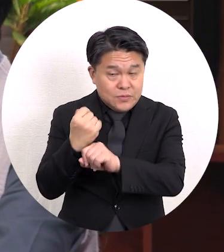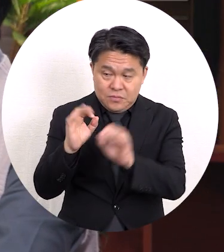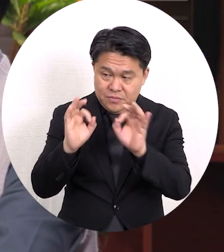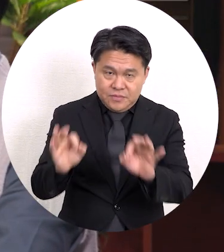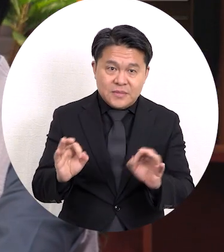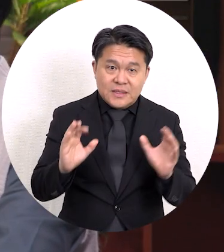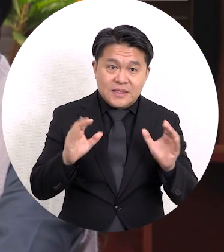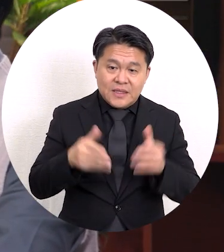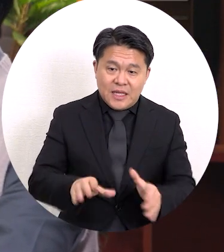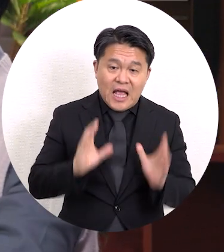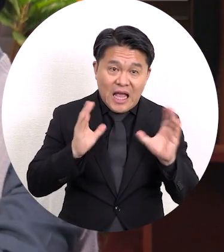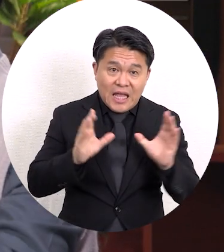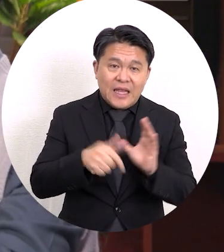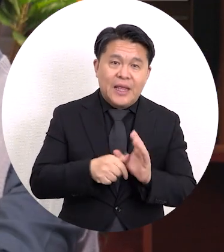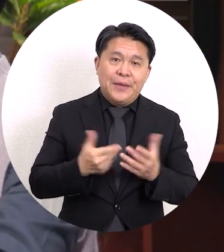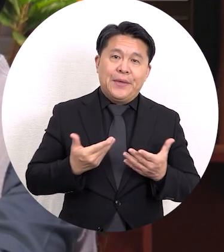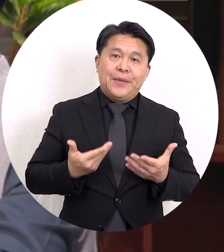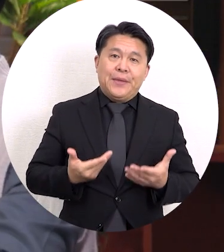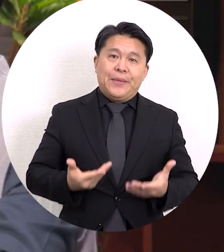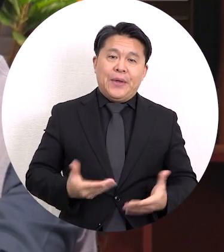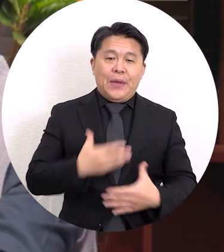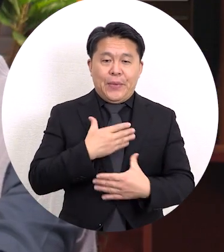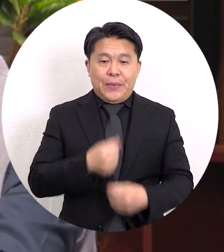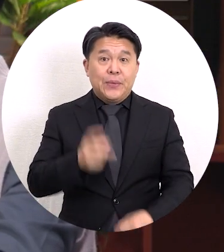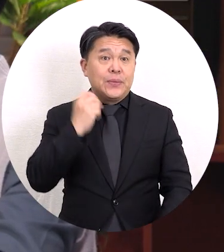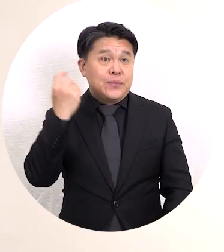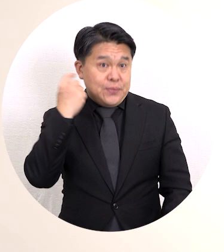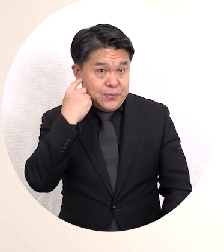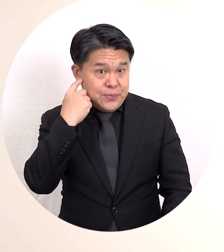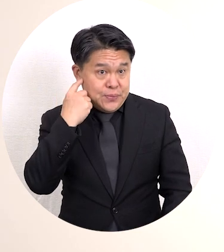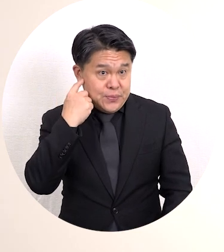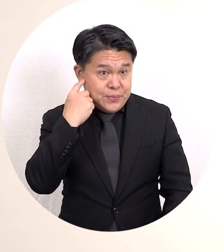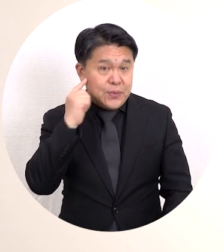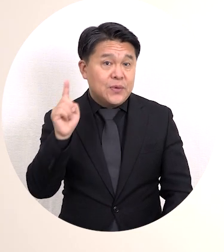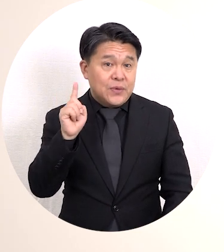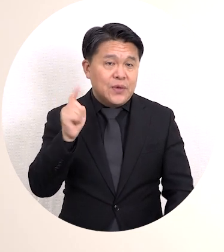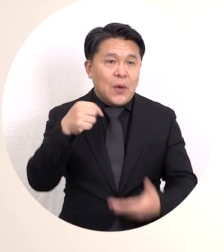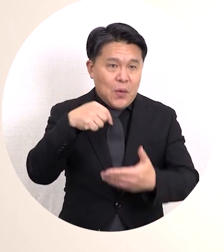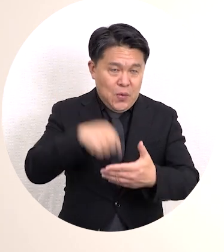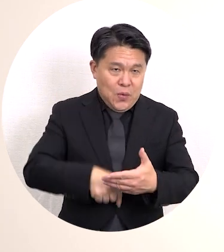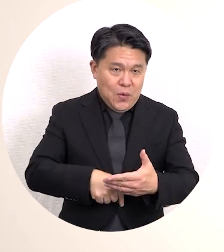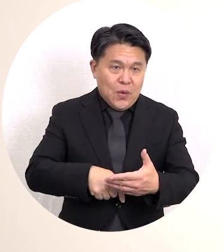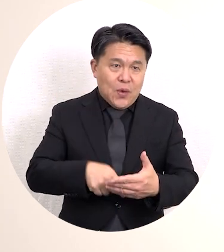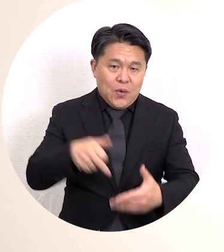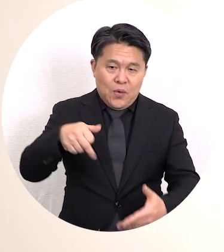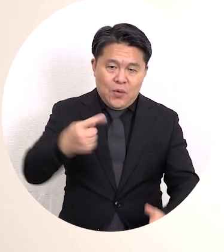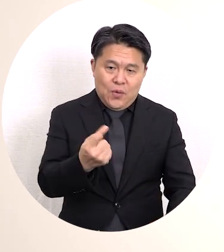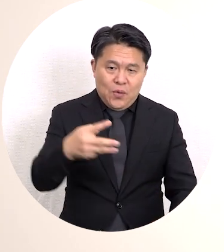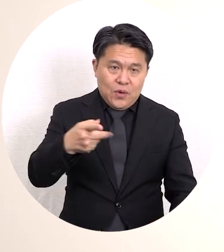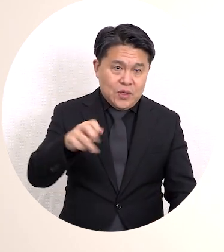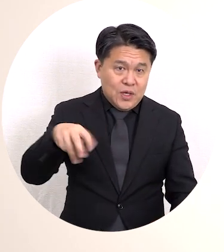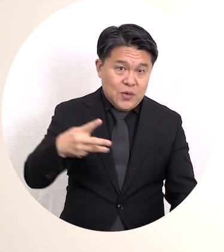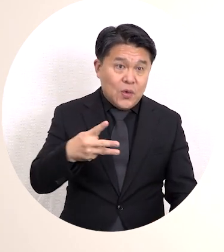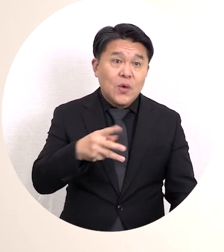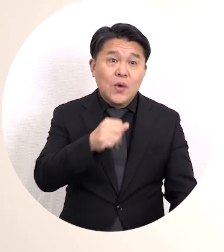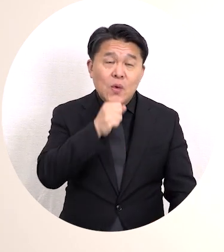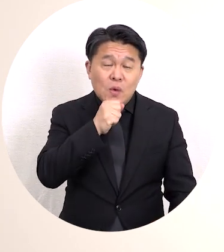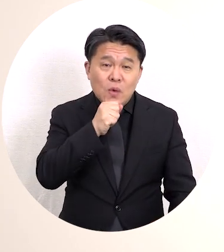when calming and soothing music is played, levels of cortisol, a hormone associated with stress can decrease meaning that music may have